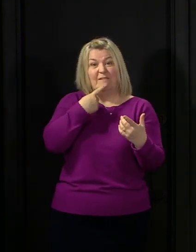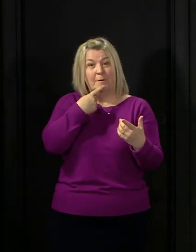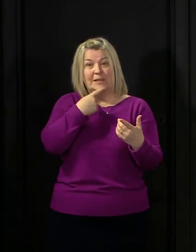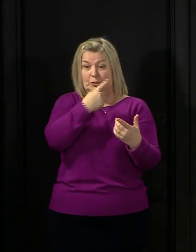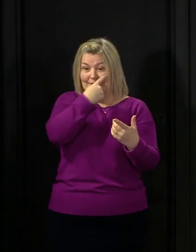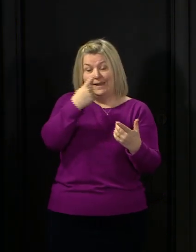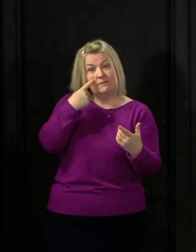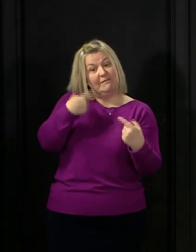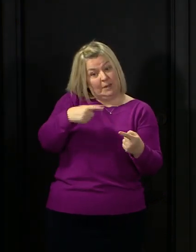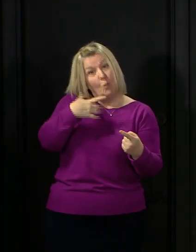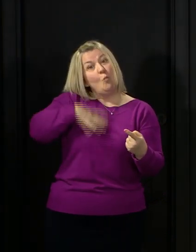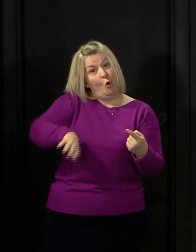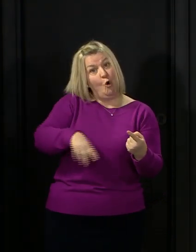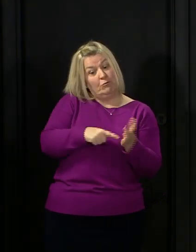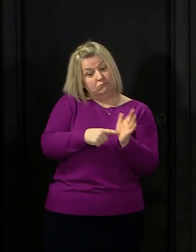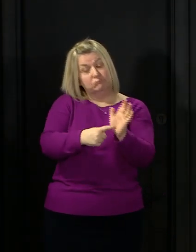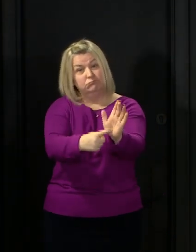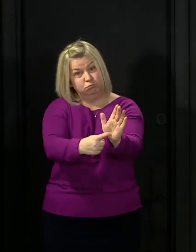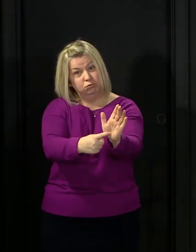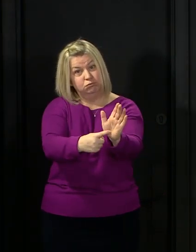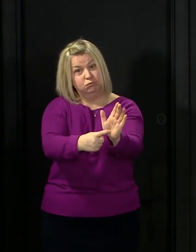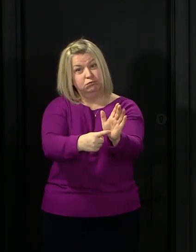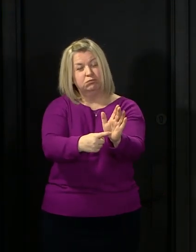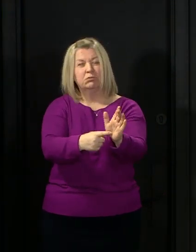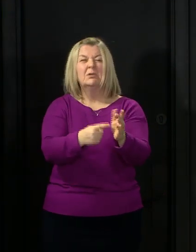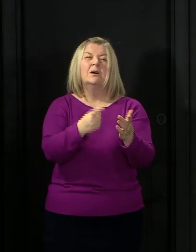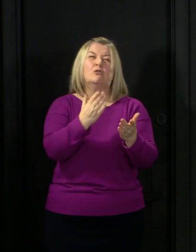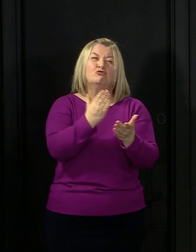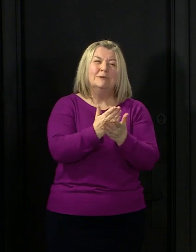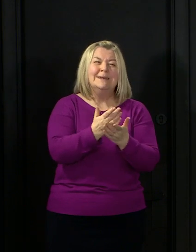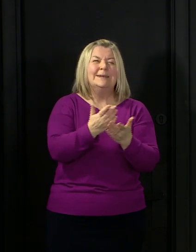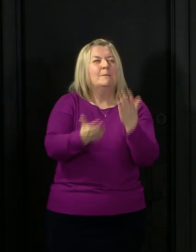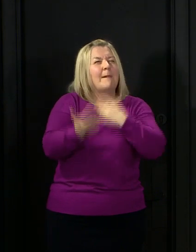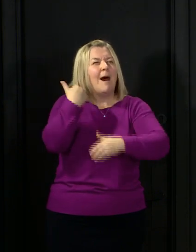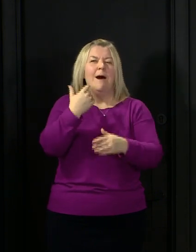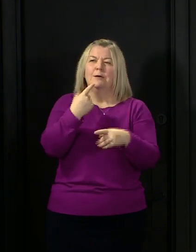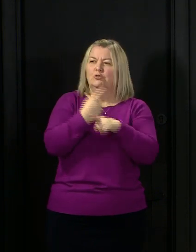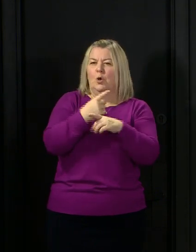when we've been dealing with relatively small numbers patient confidentiality has been a